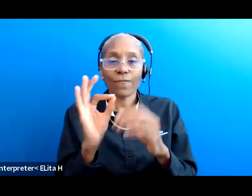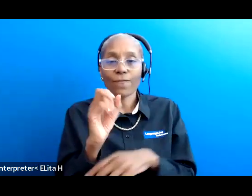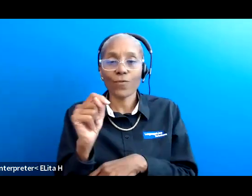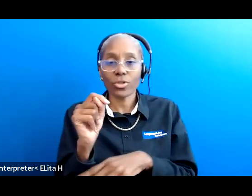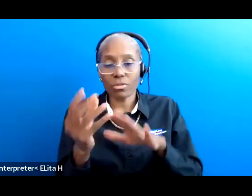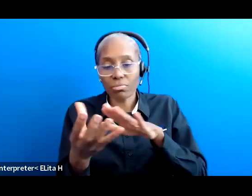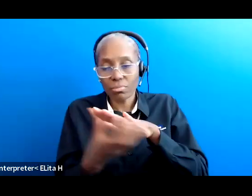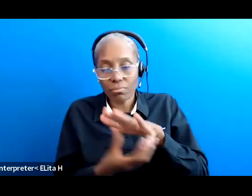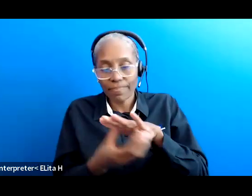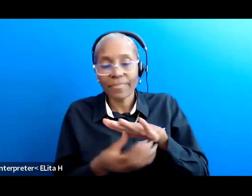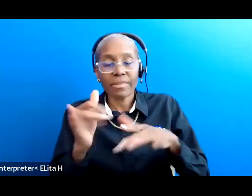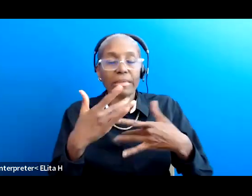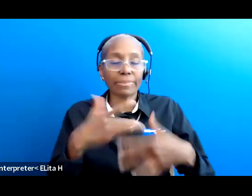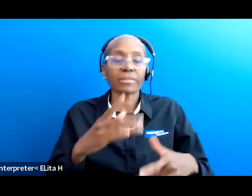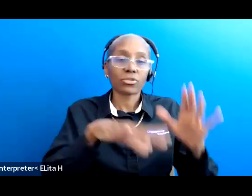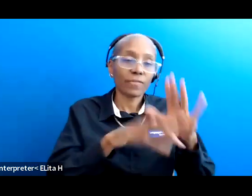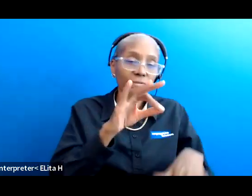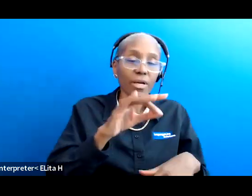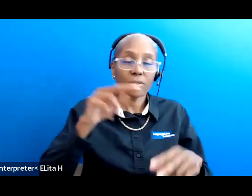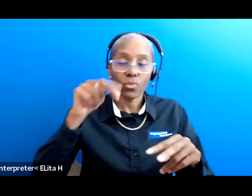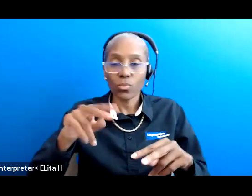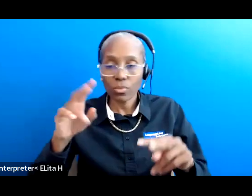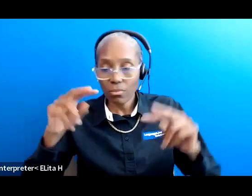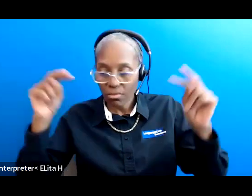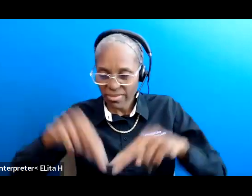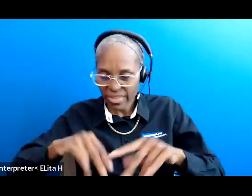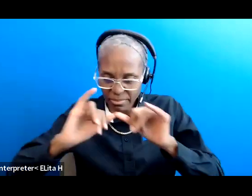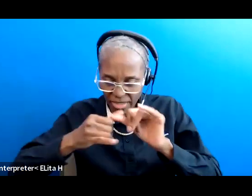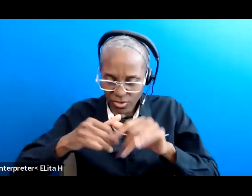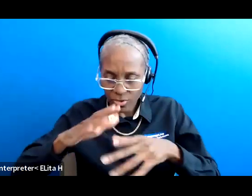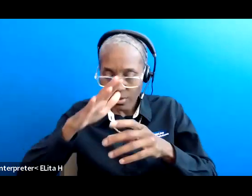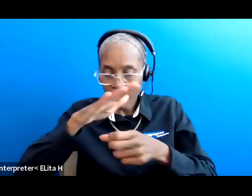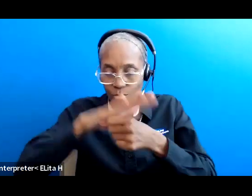shows where the pressure is in your feet so that you can see what kind